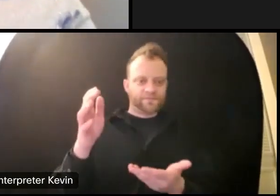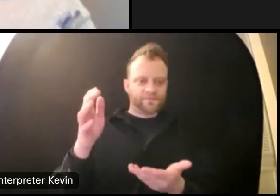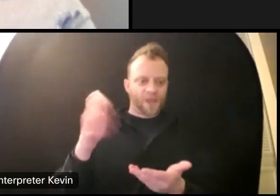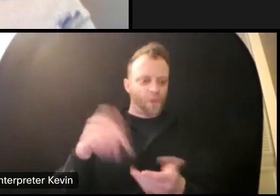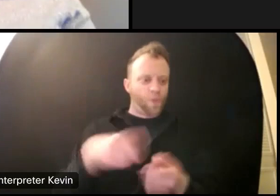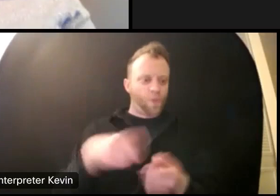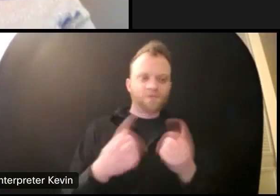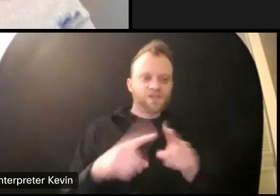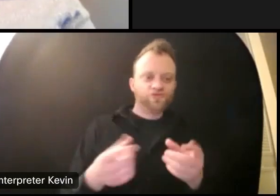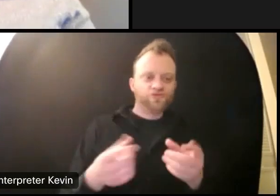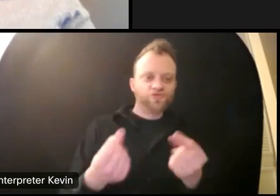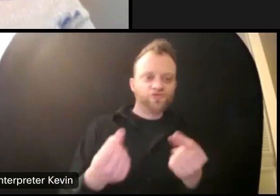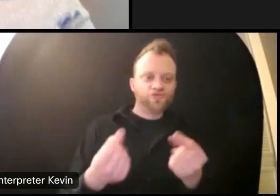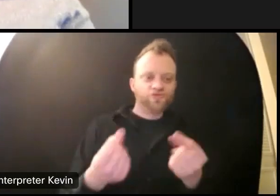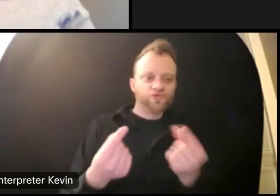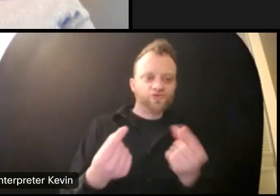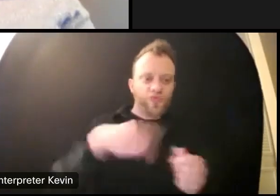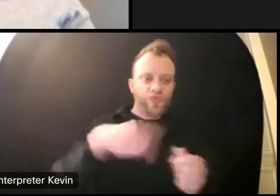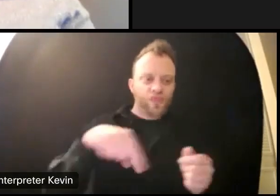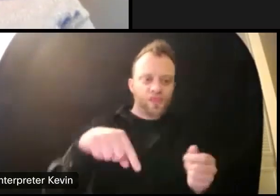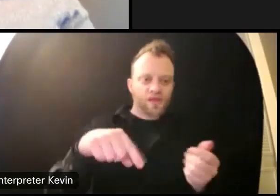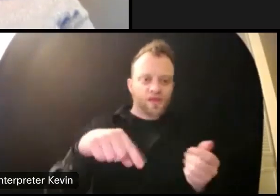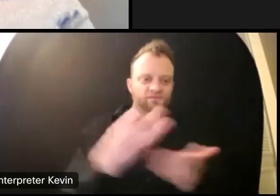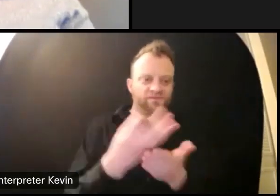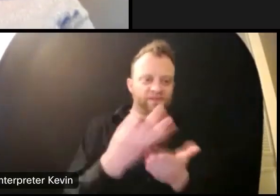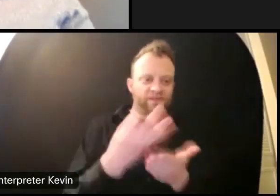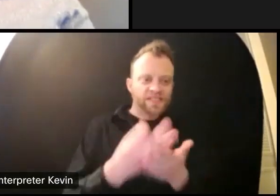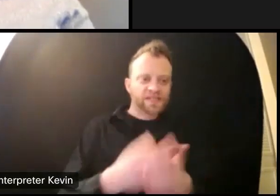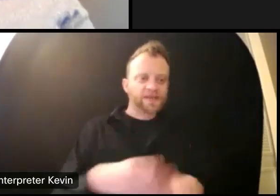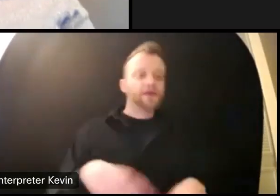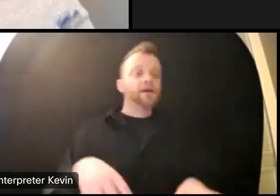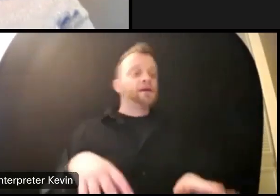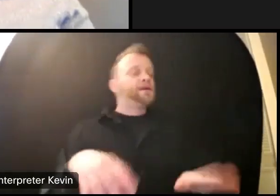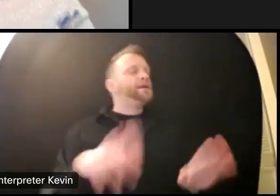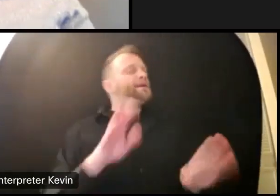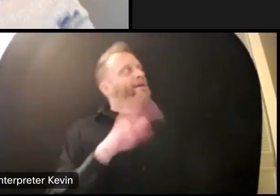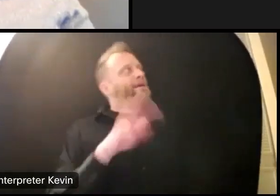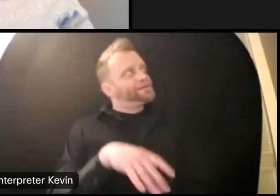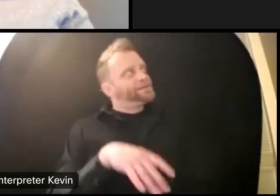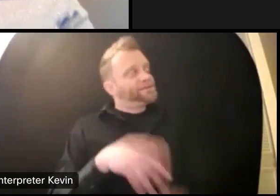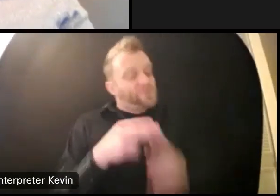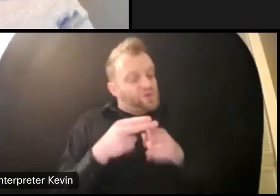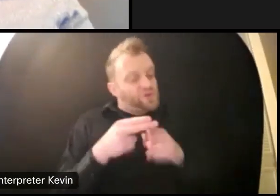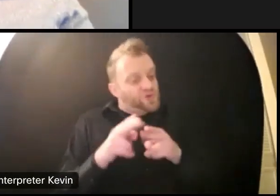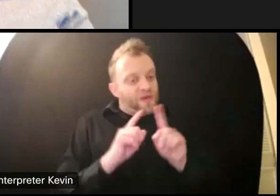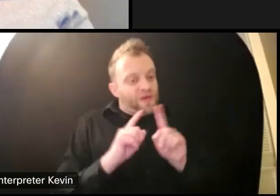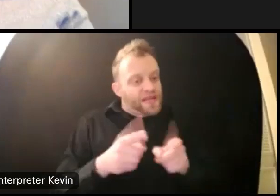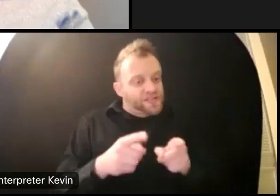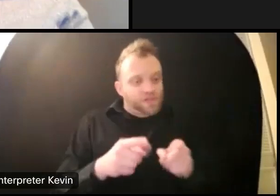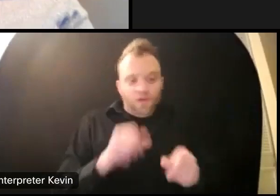they aren't divvying up the spoils of the former Commission. The Council decided that rather than